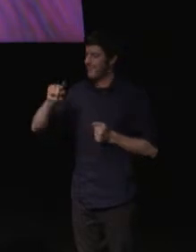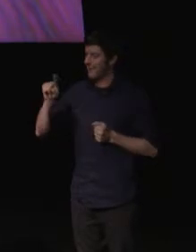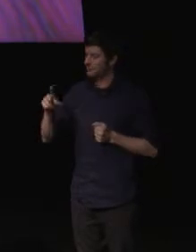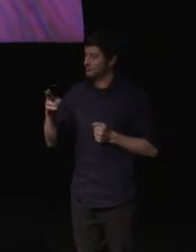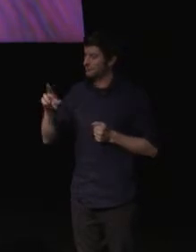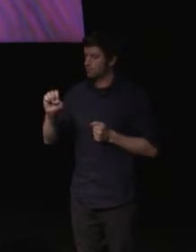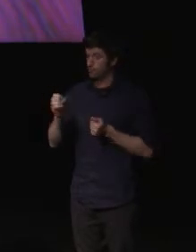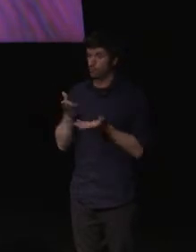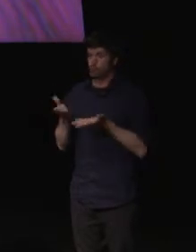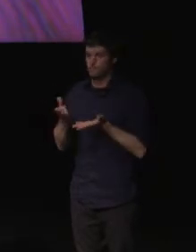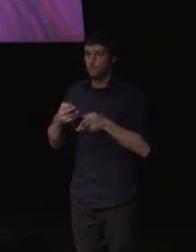It is a party.